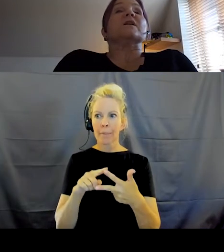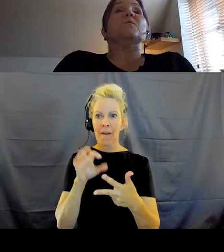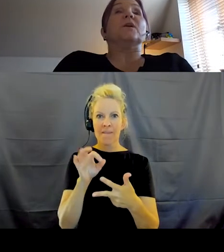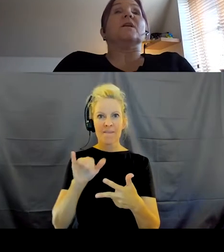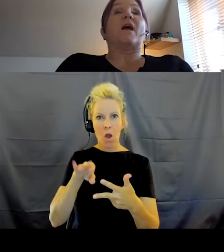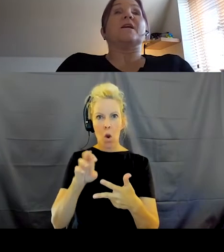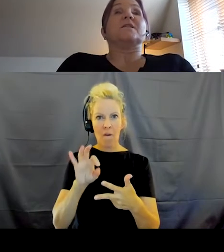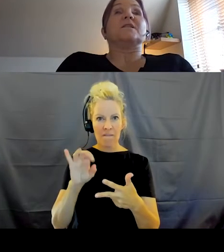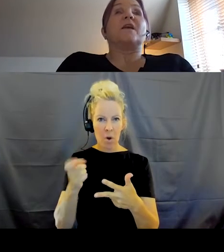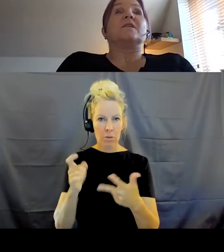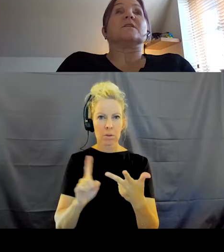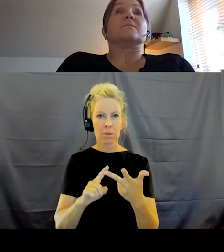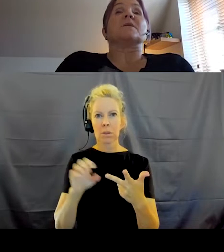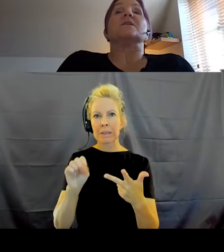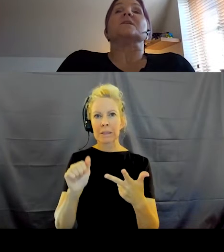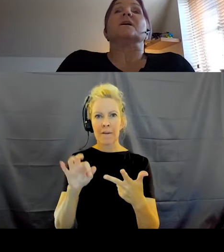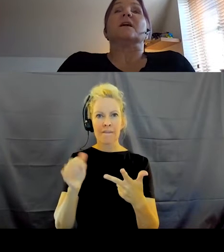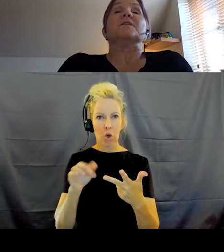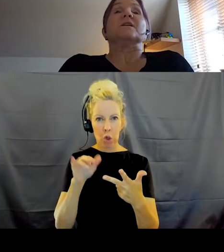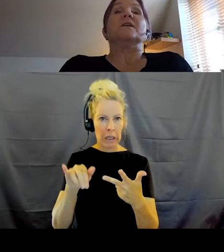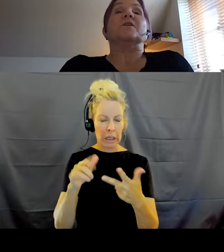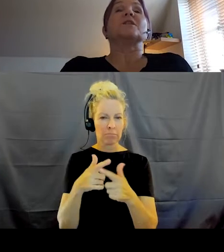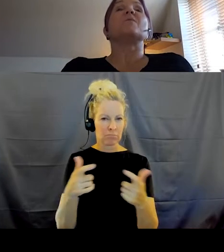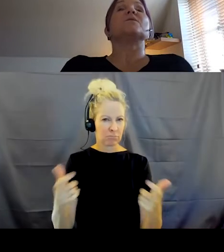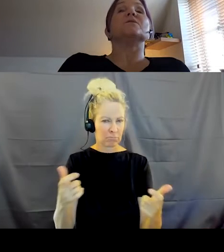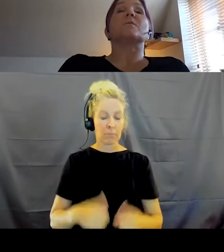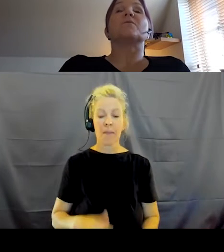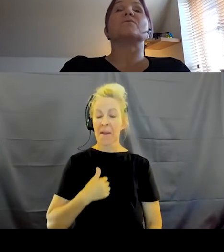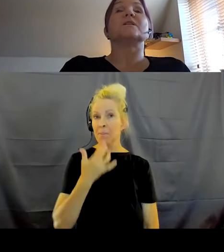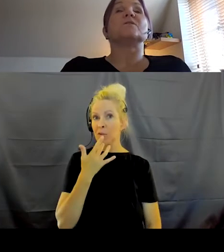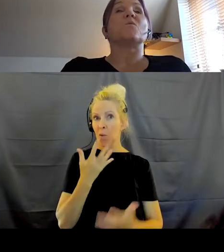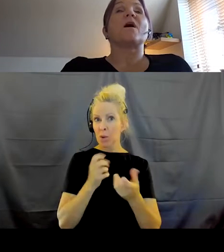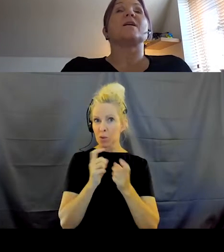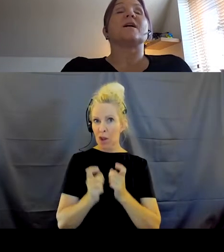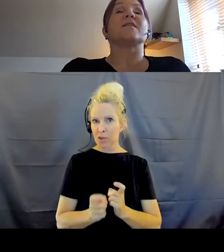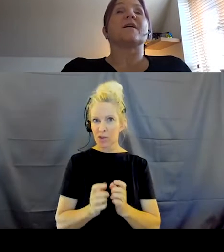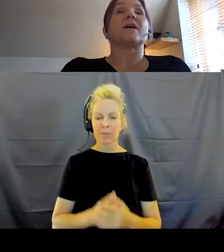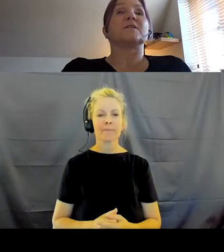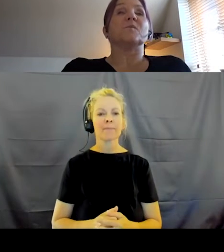would really like to change. I would like to share with you some of the reasons why I think that's